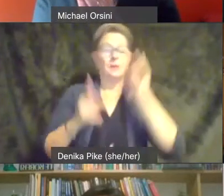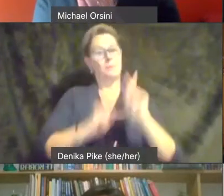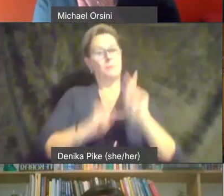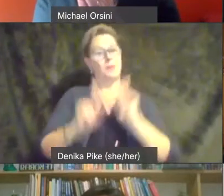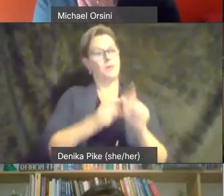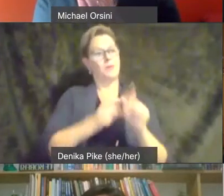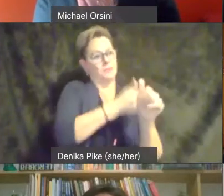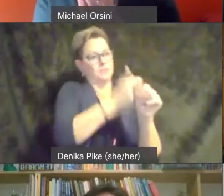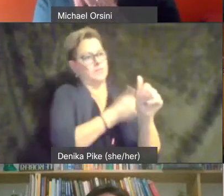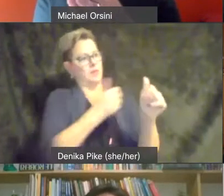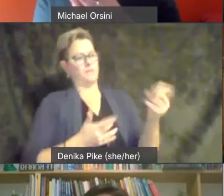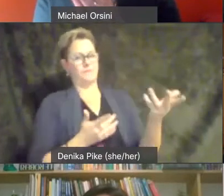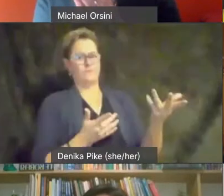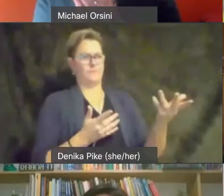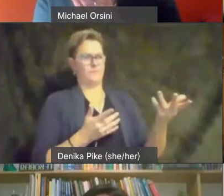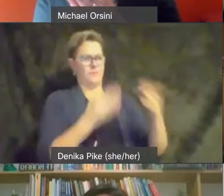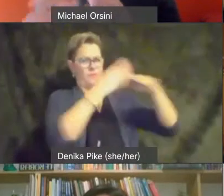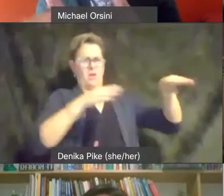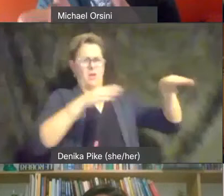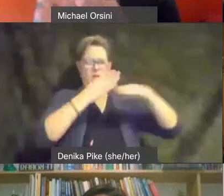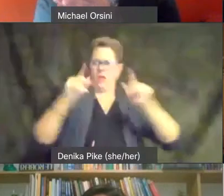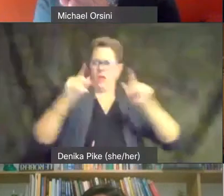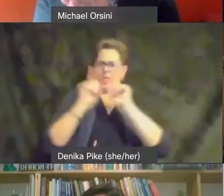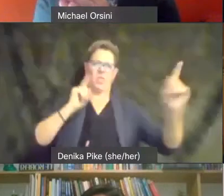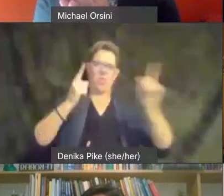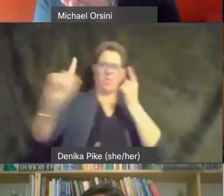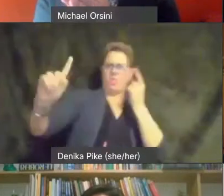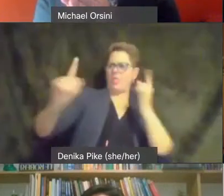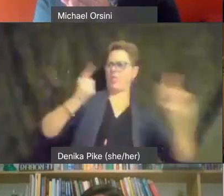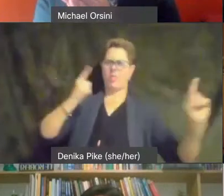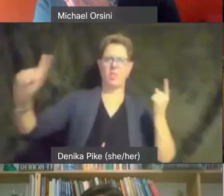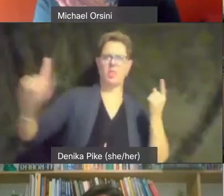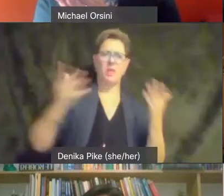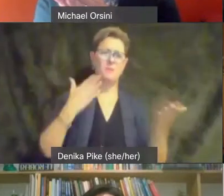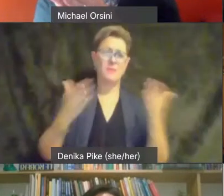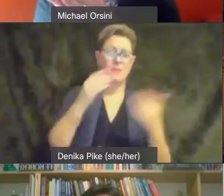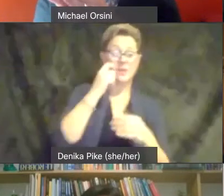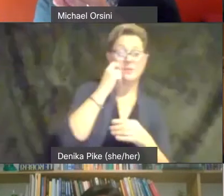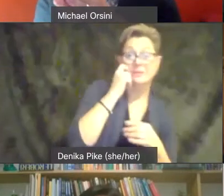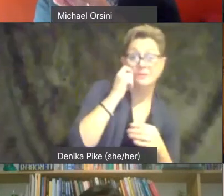you know, in many ways are divided along, it could be along racial lines, it could be a long disappeared.